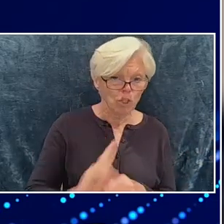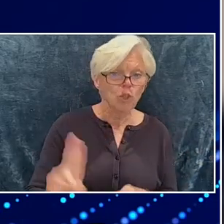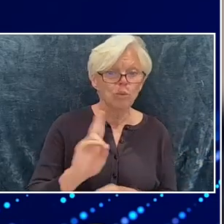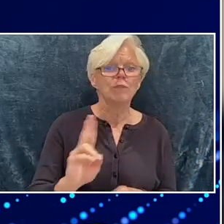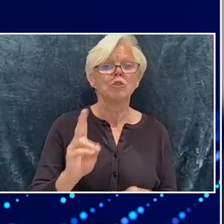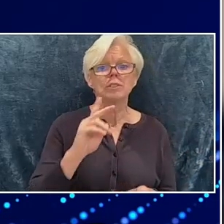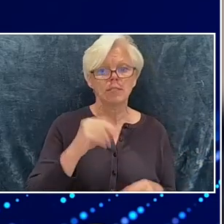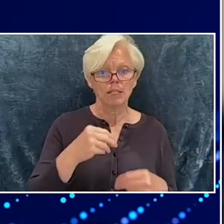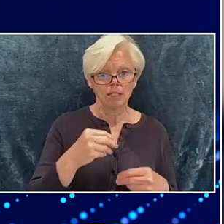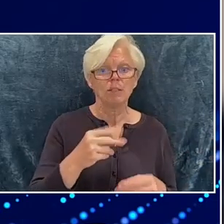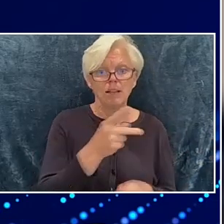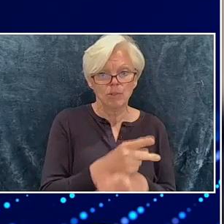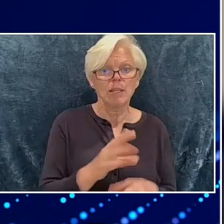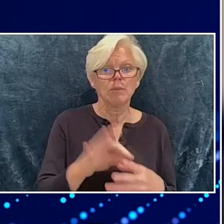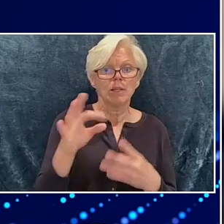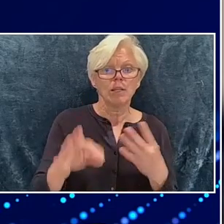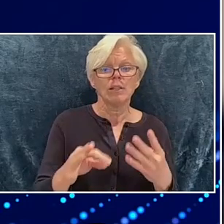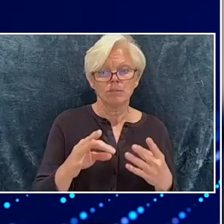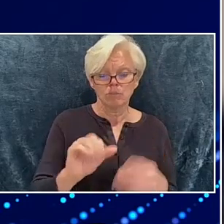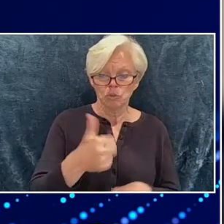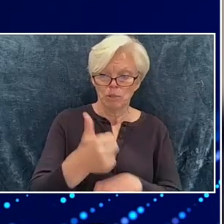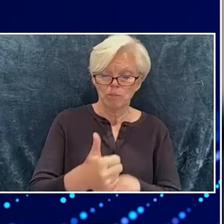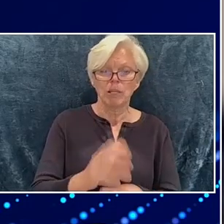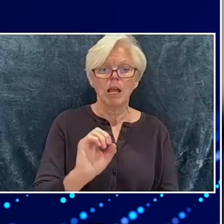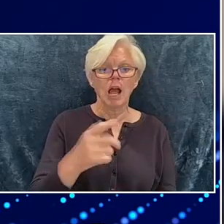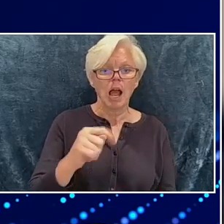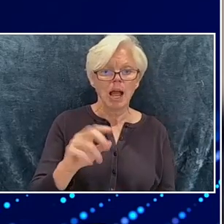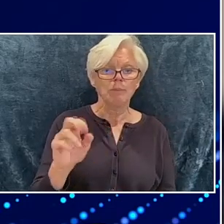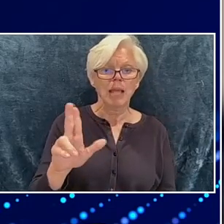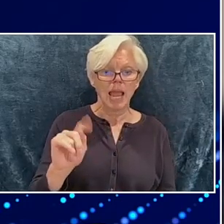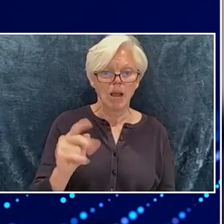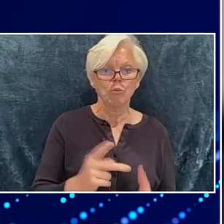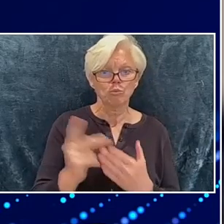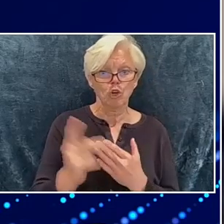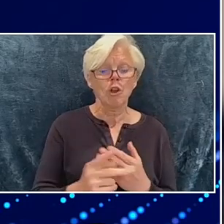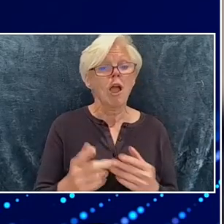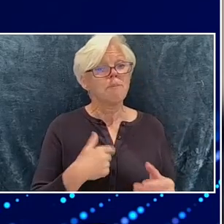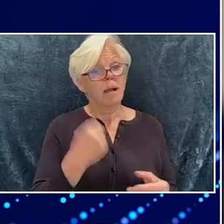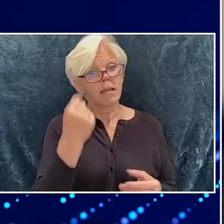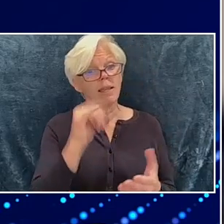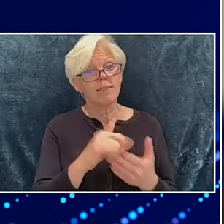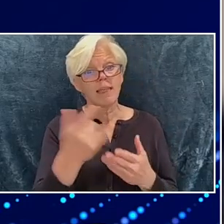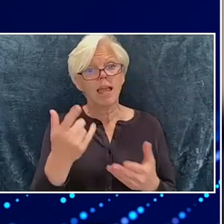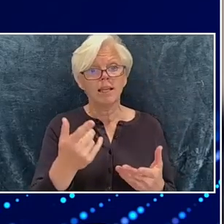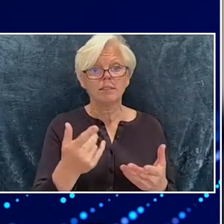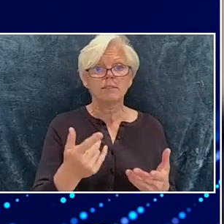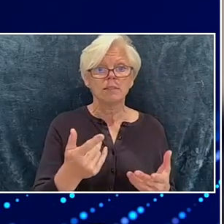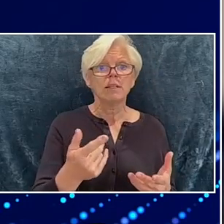implementing opt-out programs. It's my understanding that compromise language has been offered to ensure